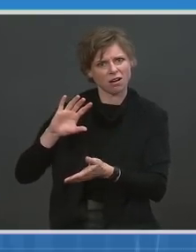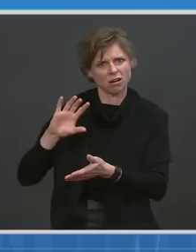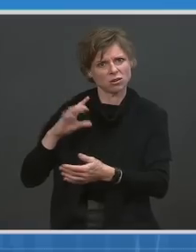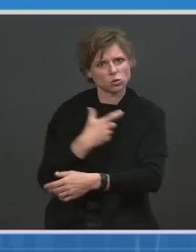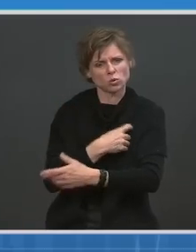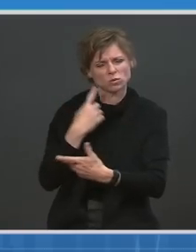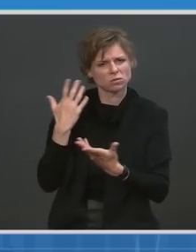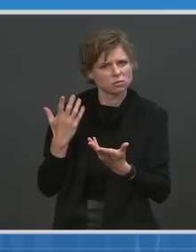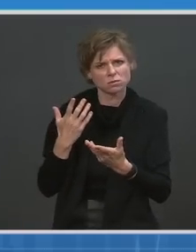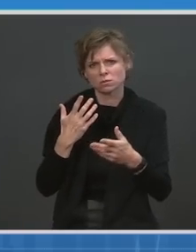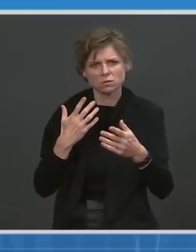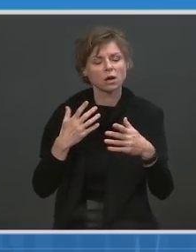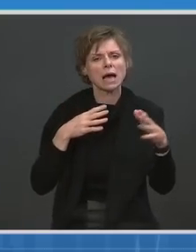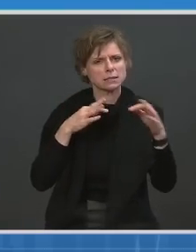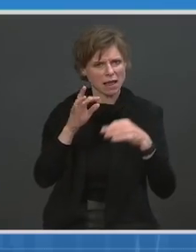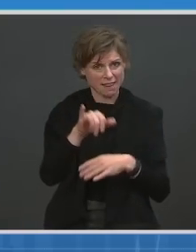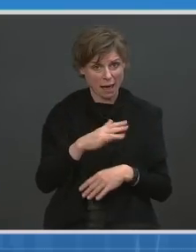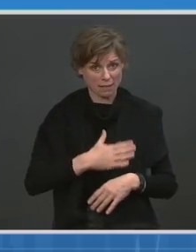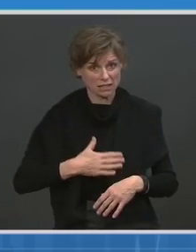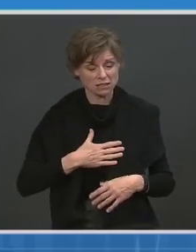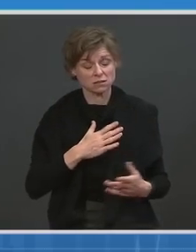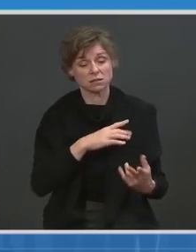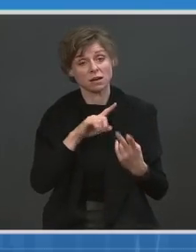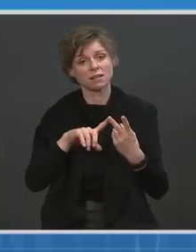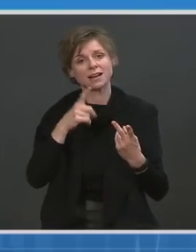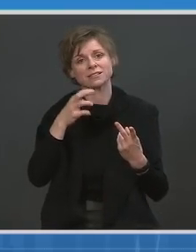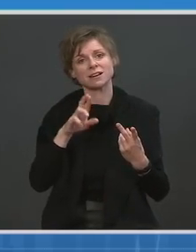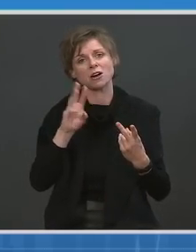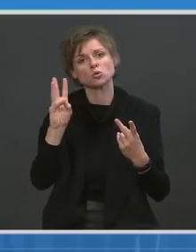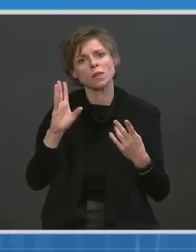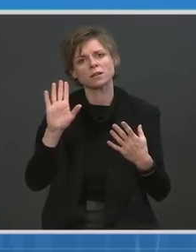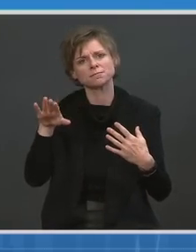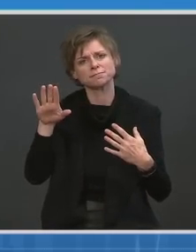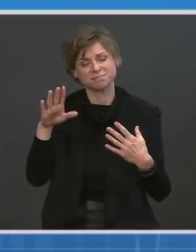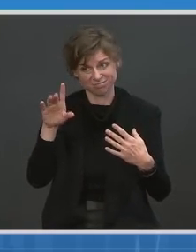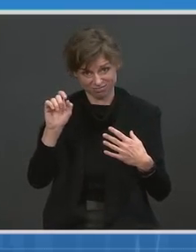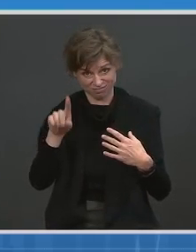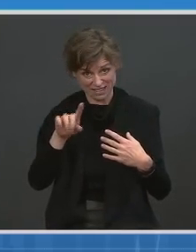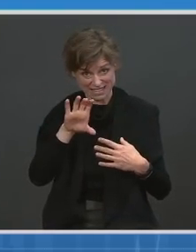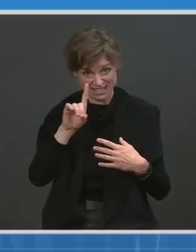And then, Dr. Walensky, could you say: Was the CDC pressured by teachers unions